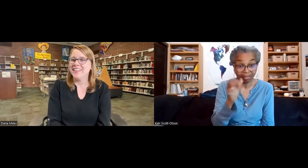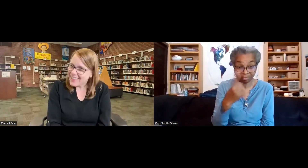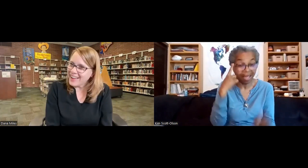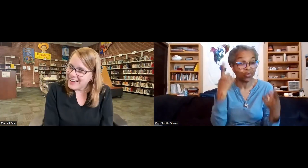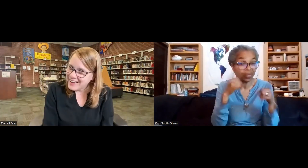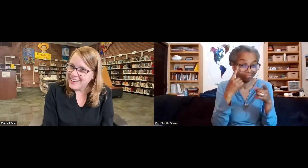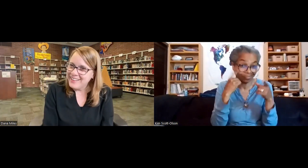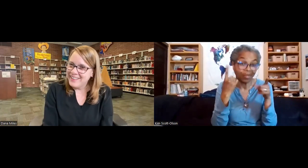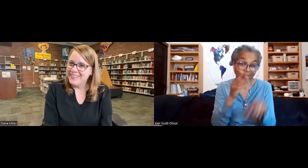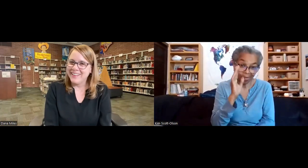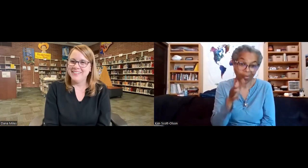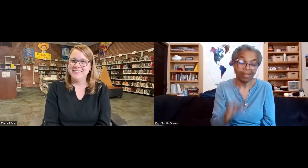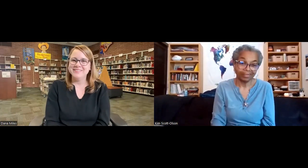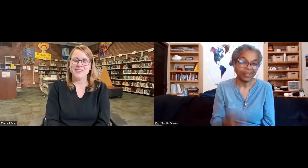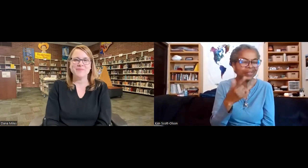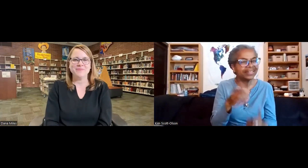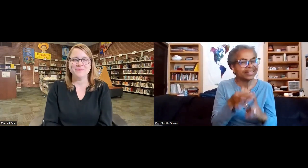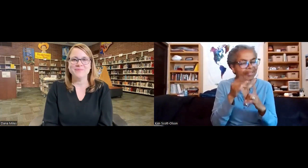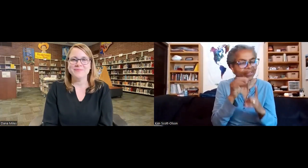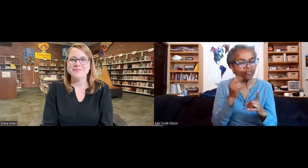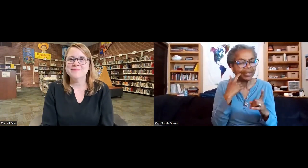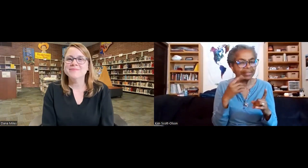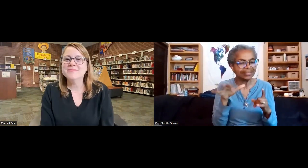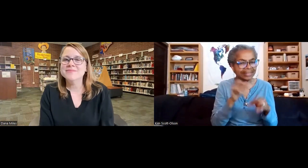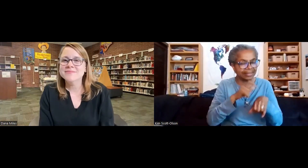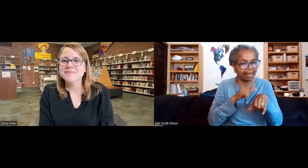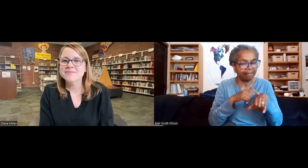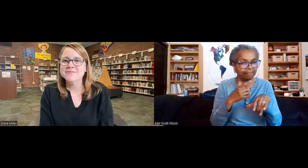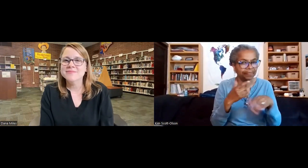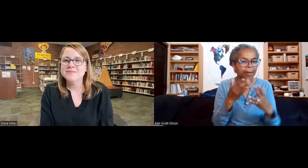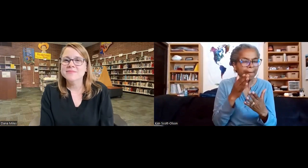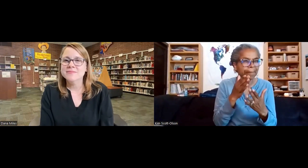They absolutely would, I agree wholeheartedly. Especially because it takes time